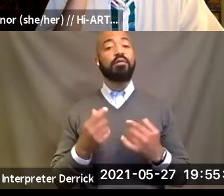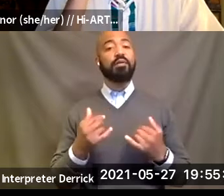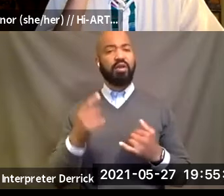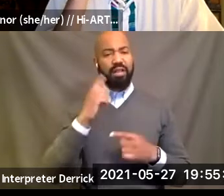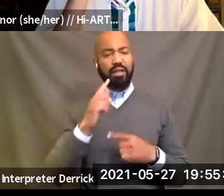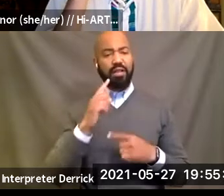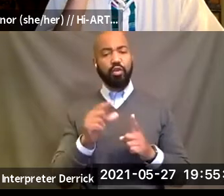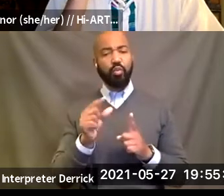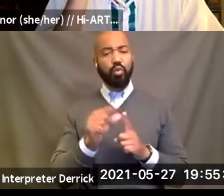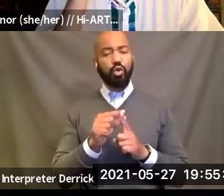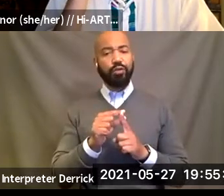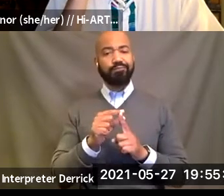Kirya Traber (she/her): And pausing for interpreters switch over.